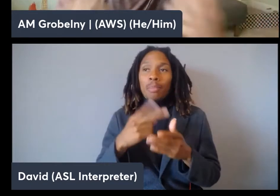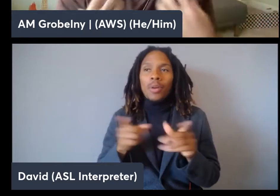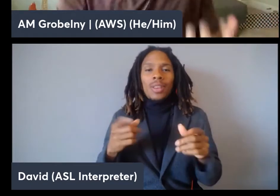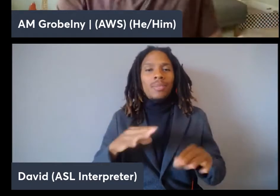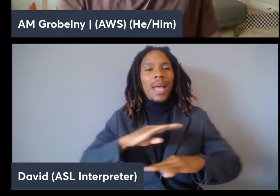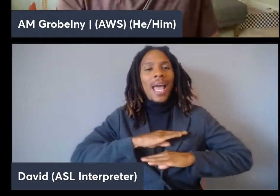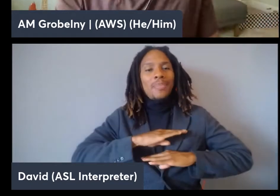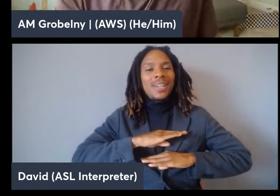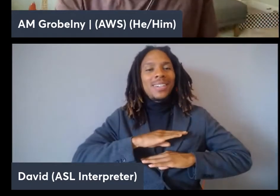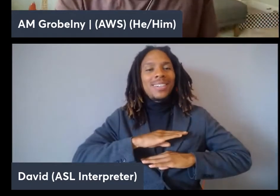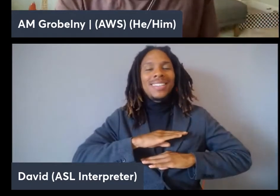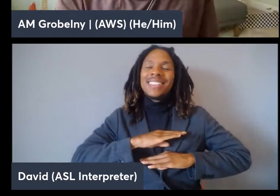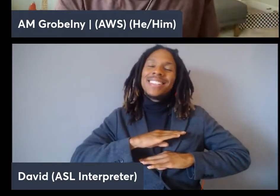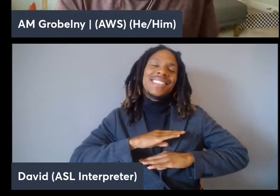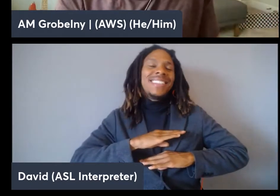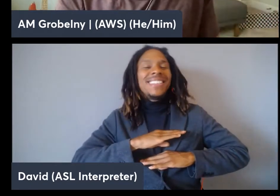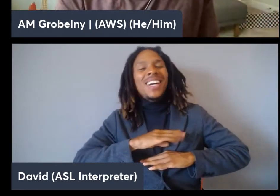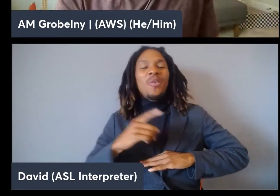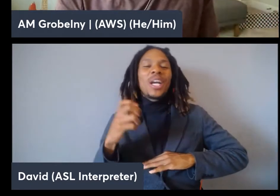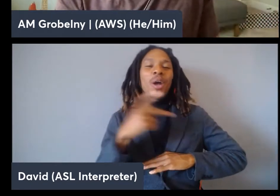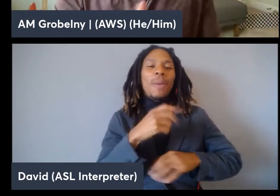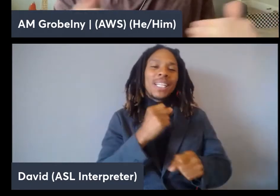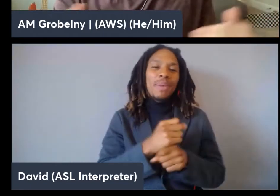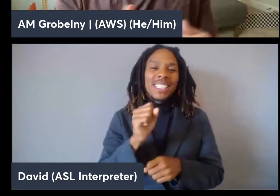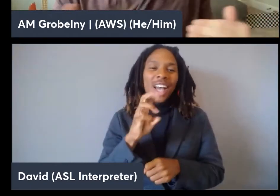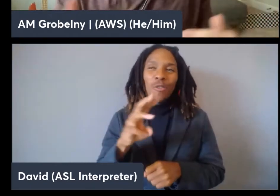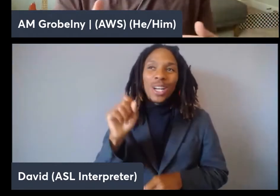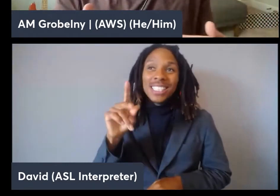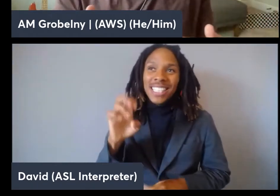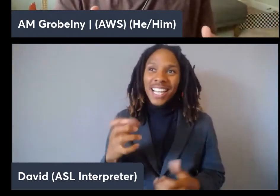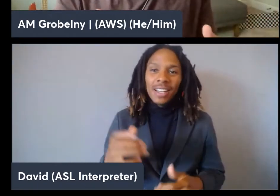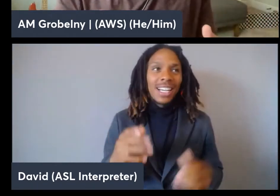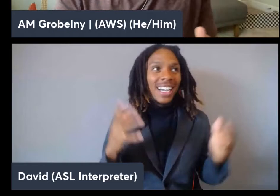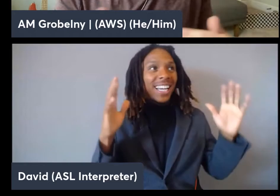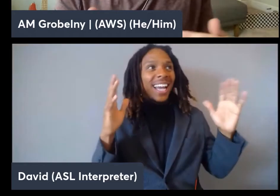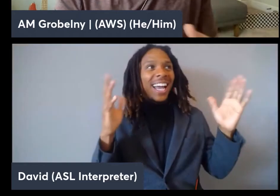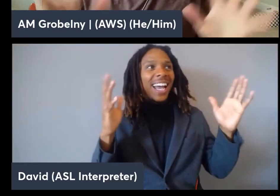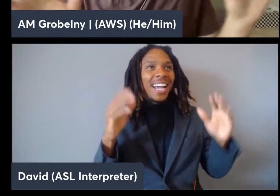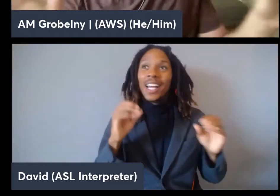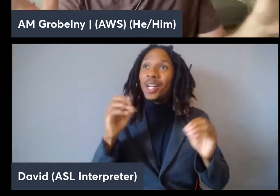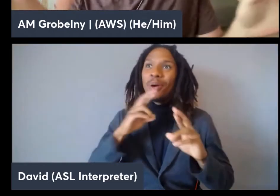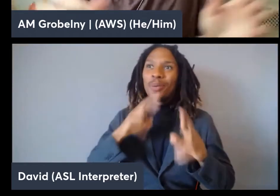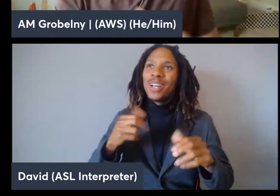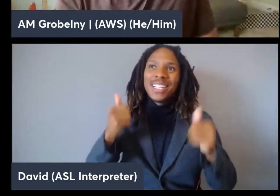We could go back to making software, Steve. Yay. - No more reporting. It's great. It just happens.